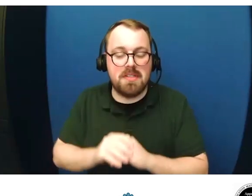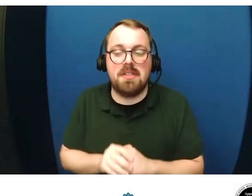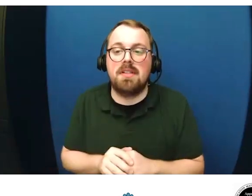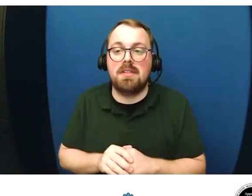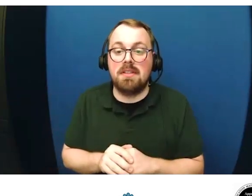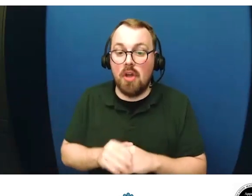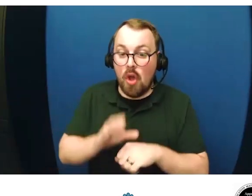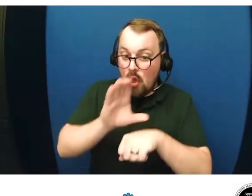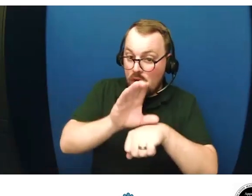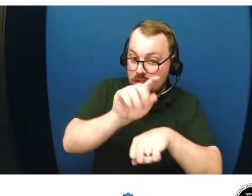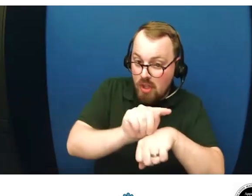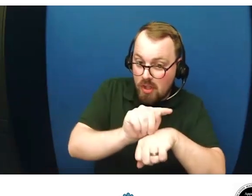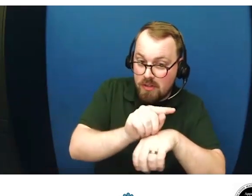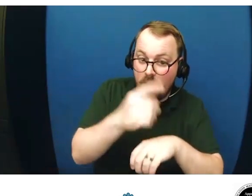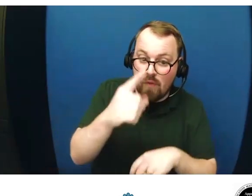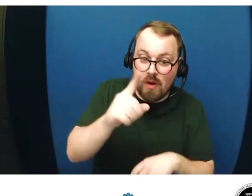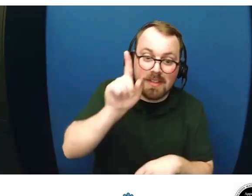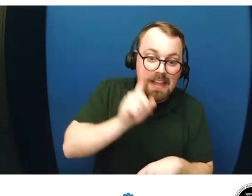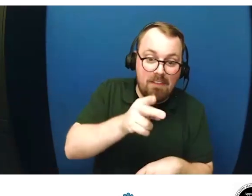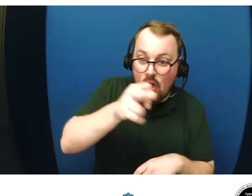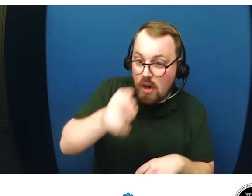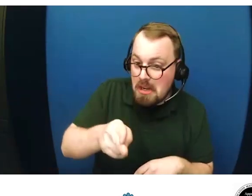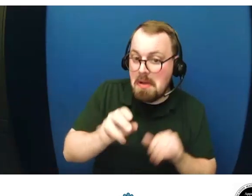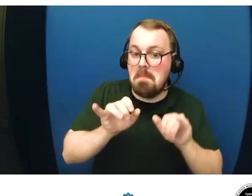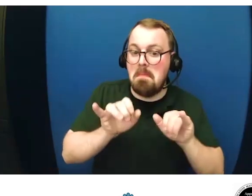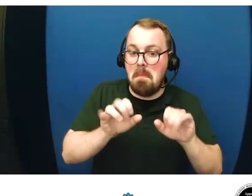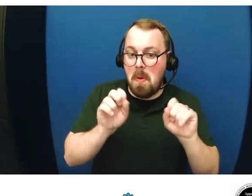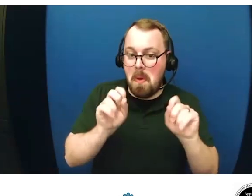A Consultant for Deaf, Hard of Hearing and Deafblind.